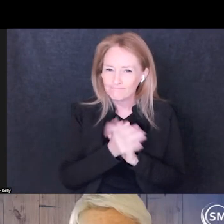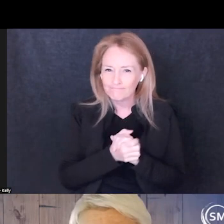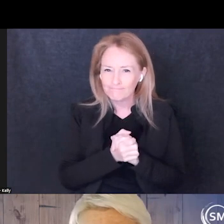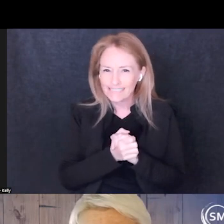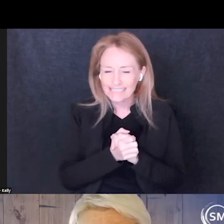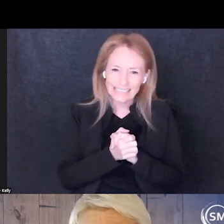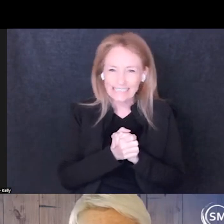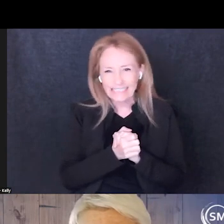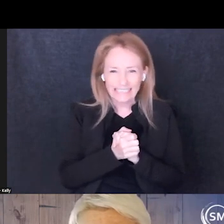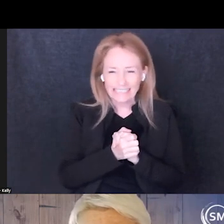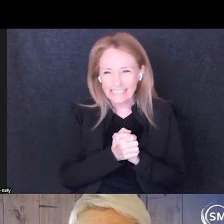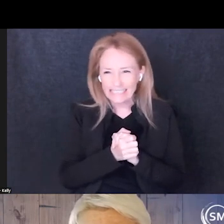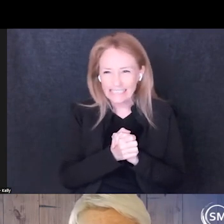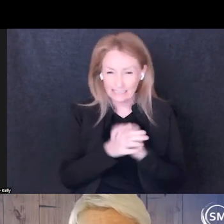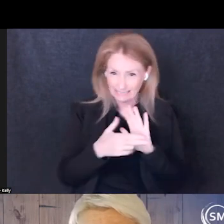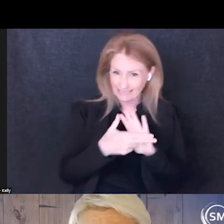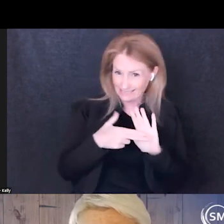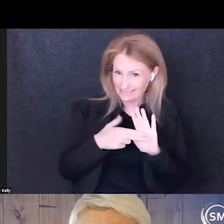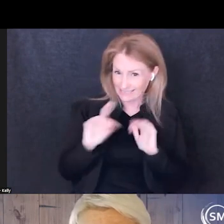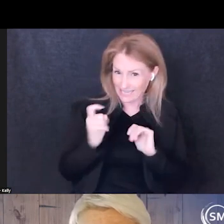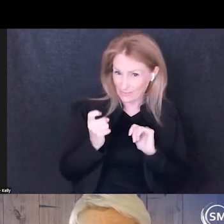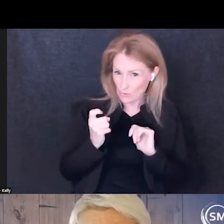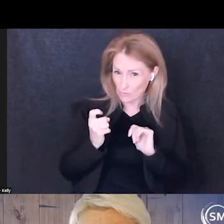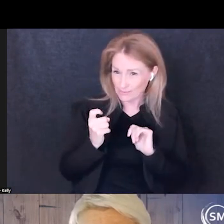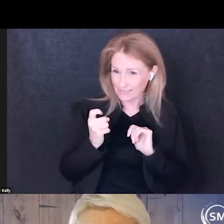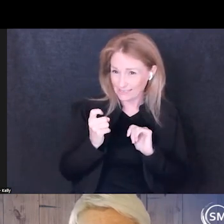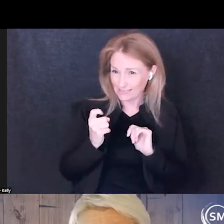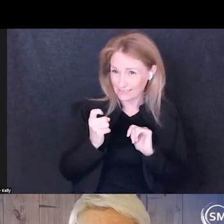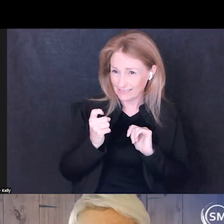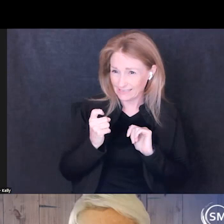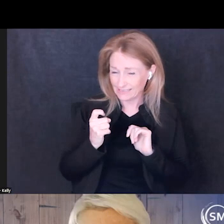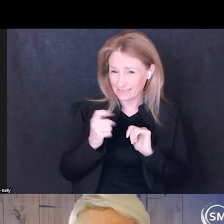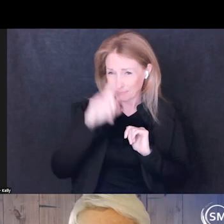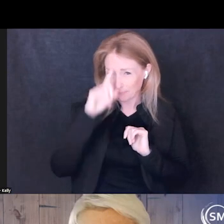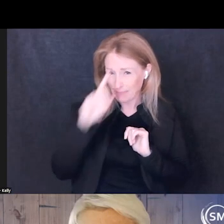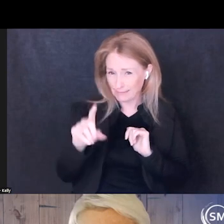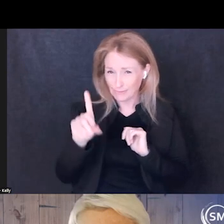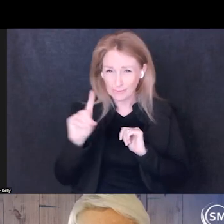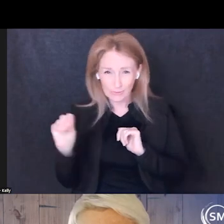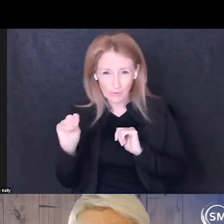A DIAGNOSED MENTAL DISORDER MAYBE. I DON'T EVEN KNOW.